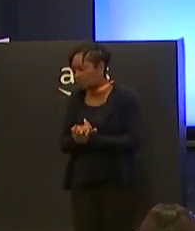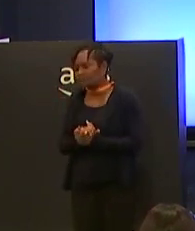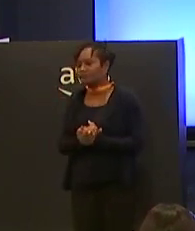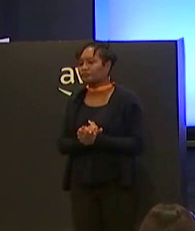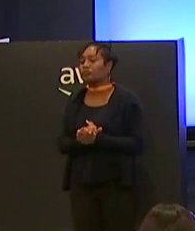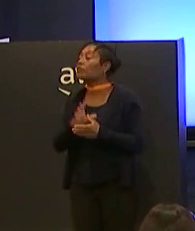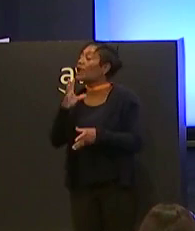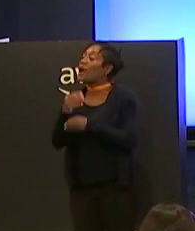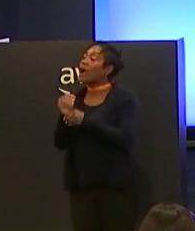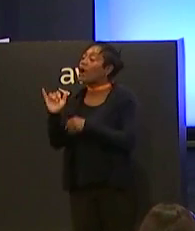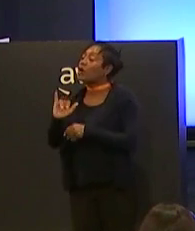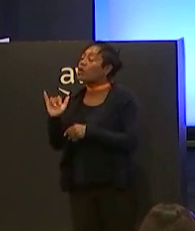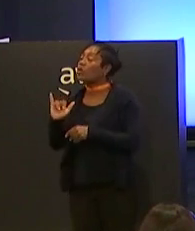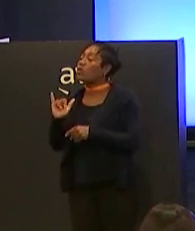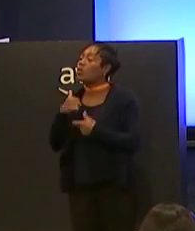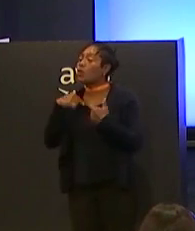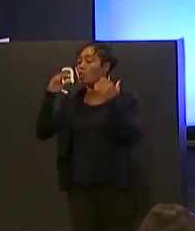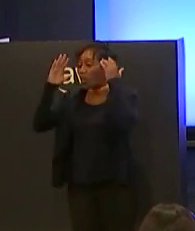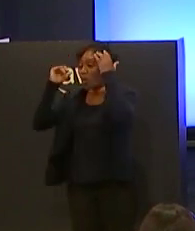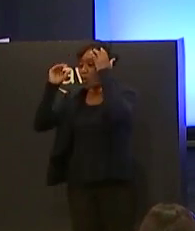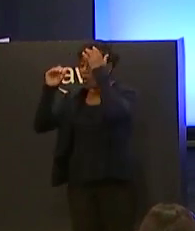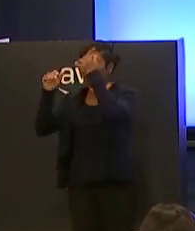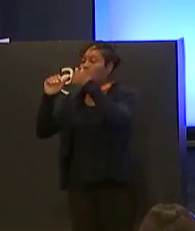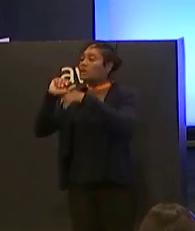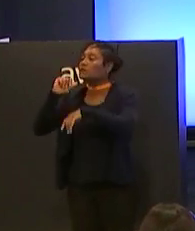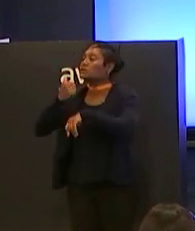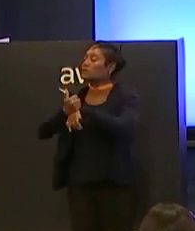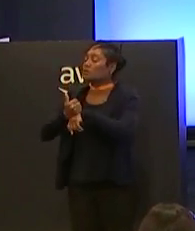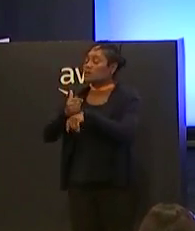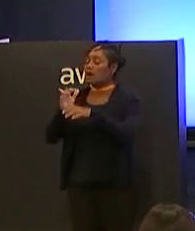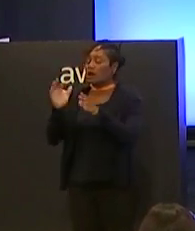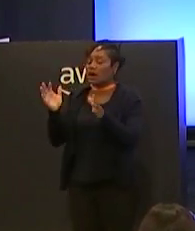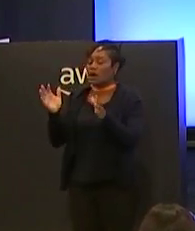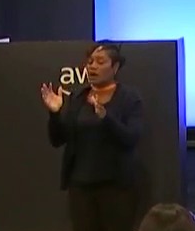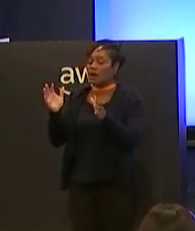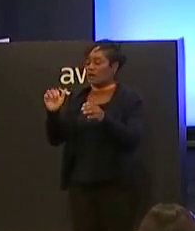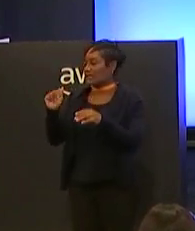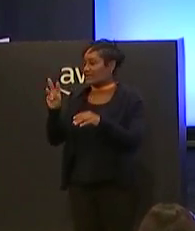I also hope to get a blog on AWS written on this subject